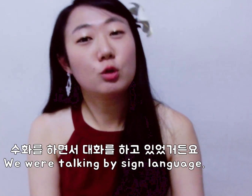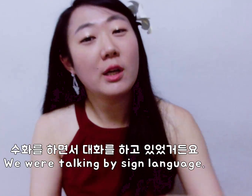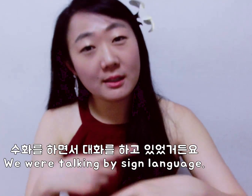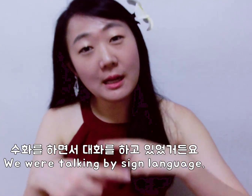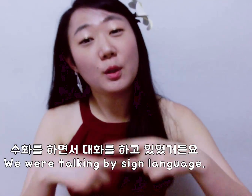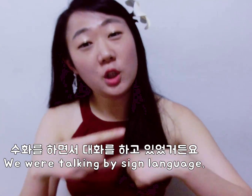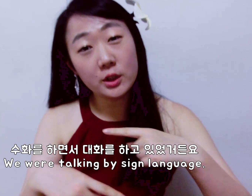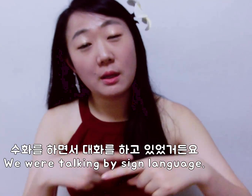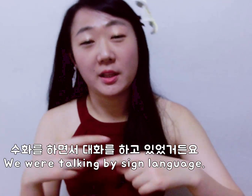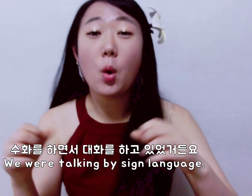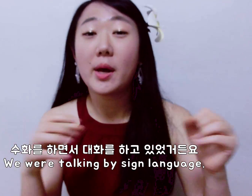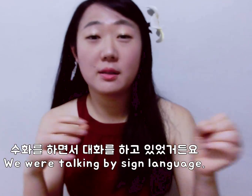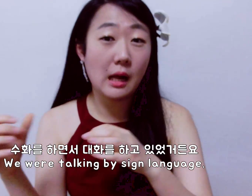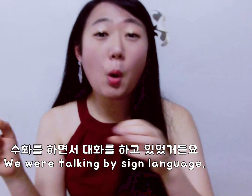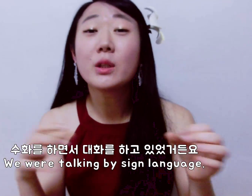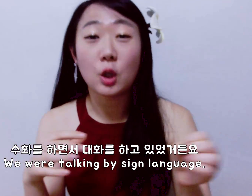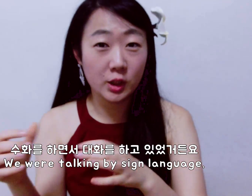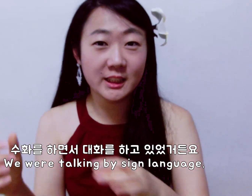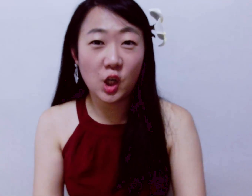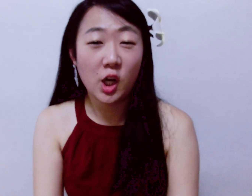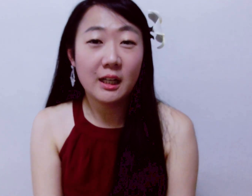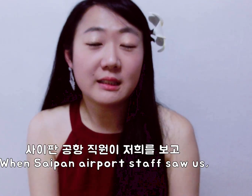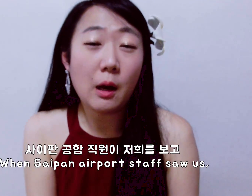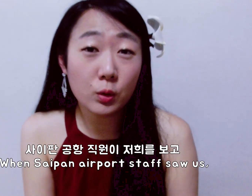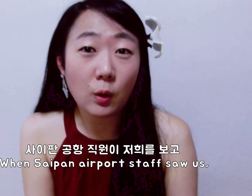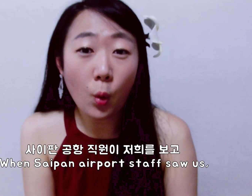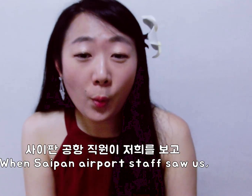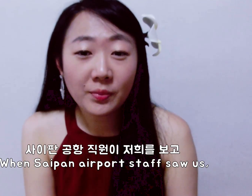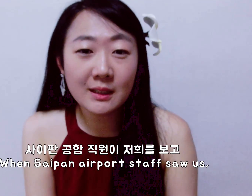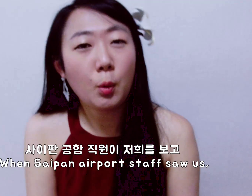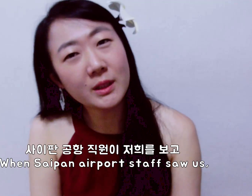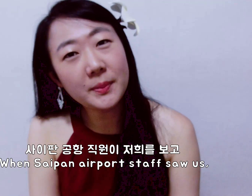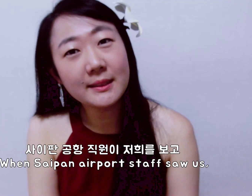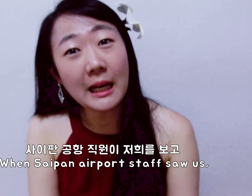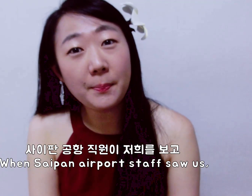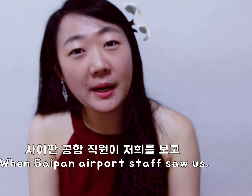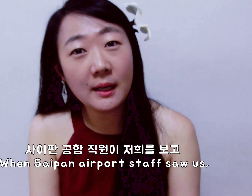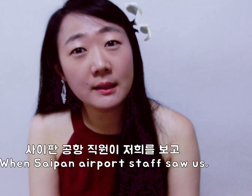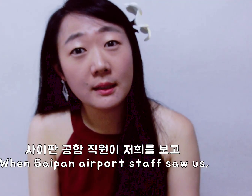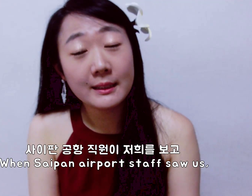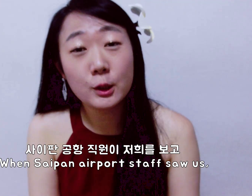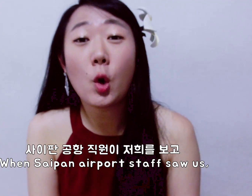사이판에 잘 도착해서 저희가 첫 번째로 제일 먼저 나가게 됐어요